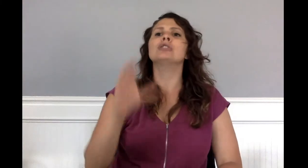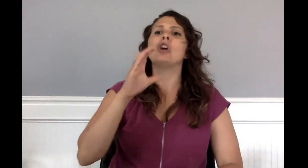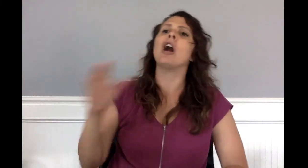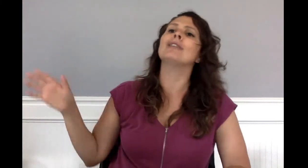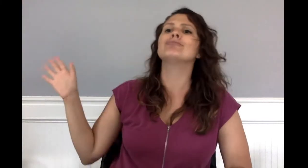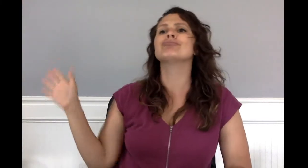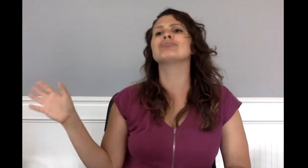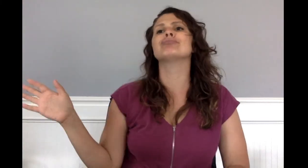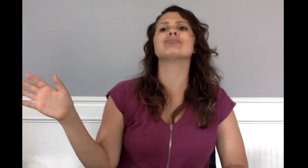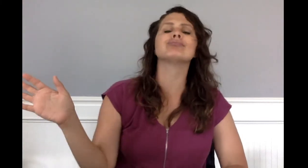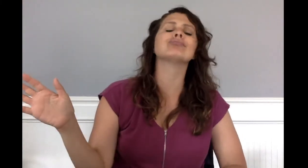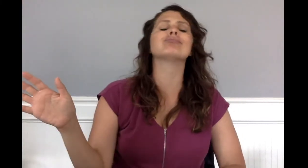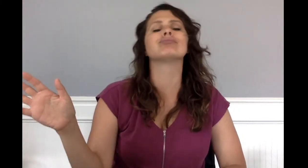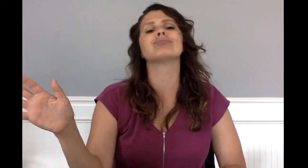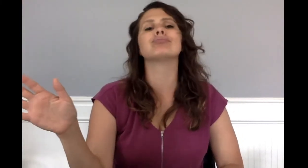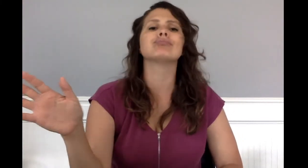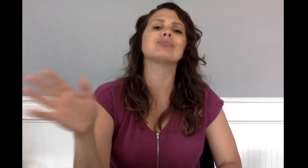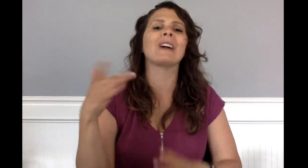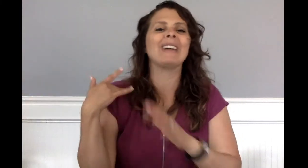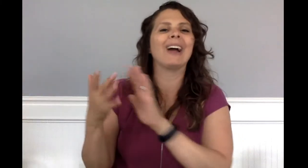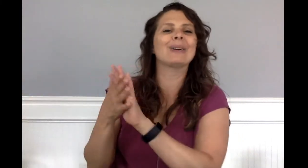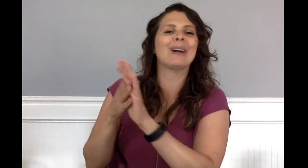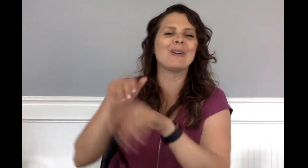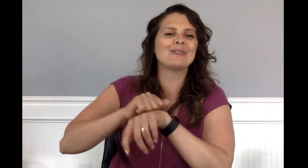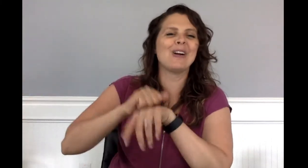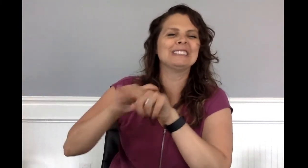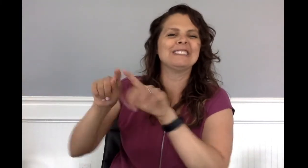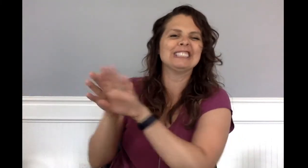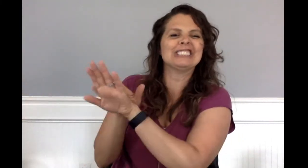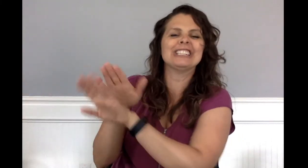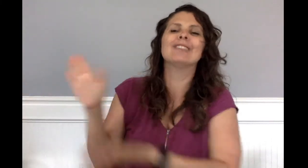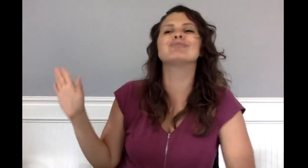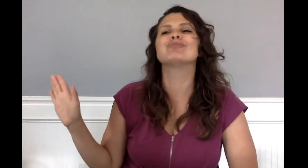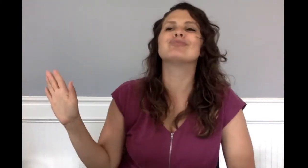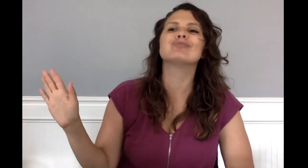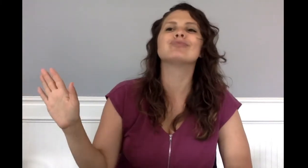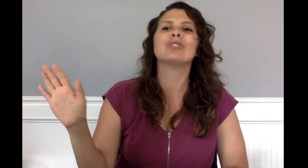Charlie’s fingers traced the rough stones as he and Frog walked beside it.